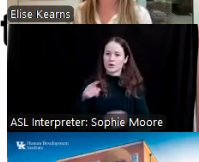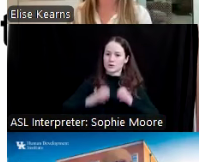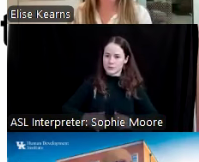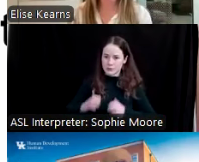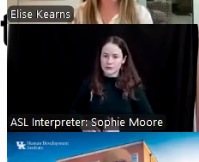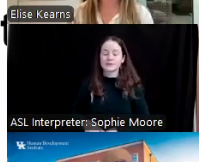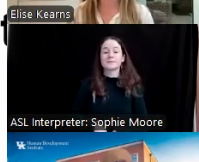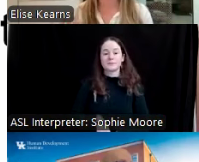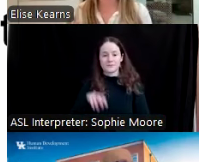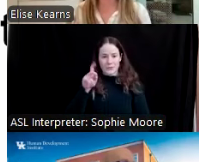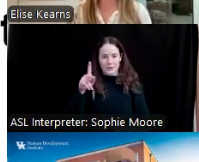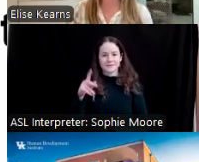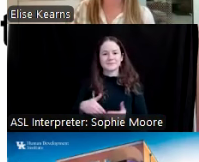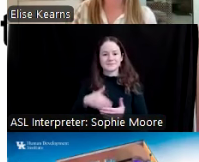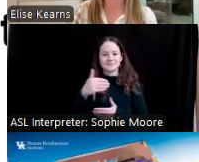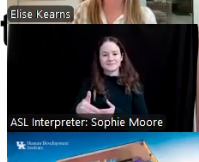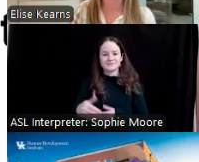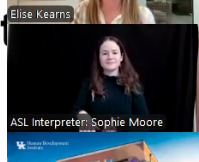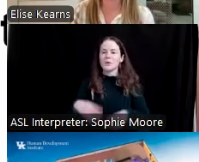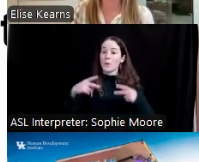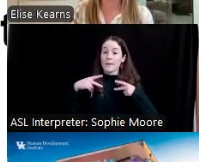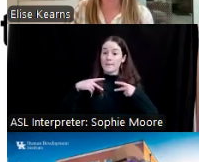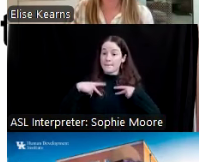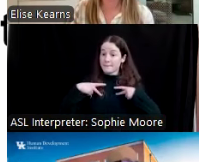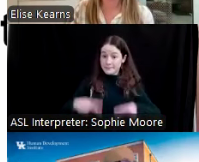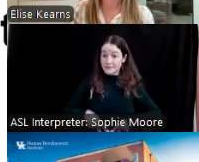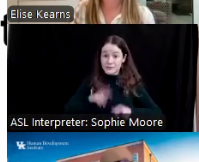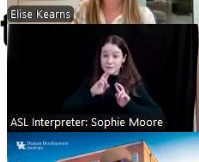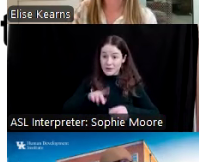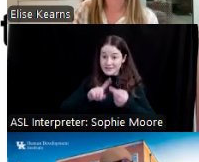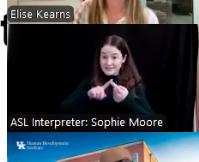physiological or some of the body responses to exercise? Um sorry my is in